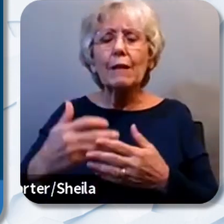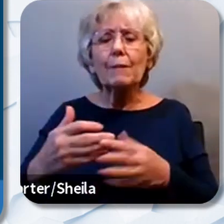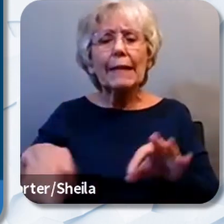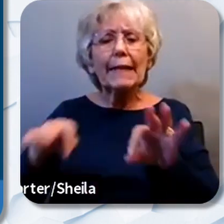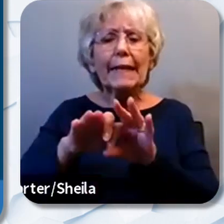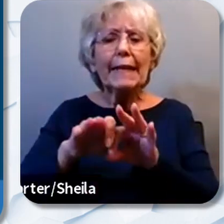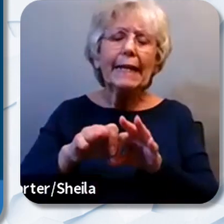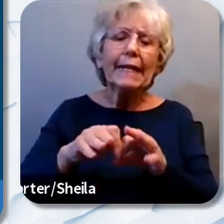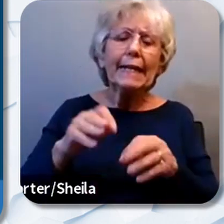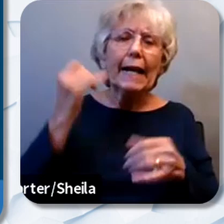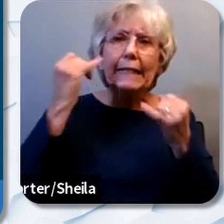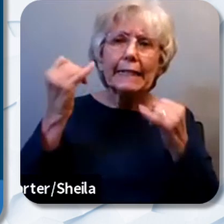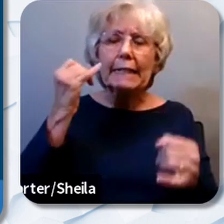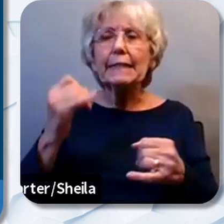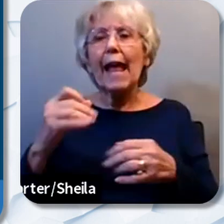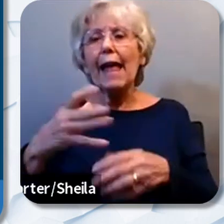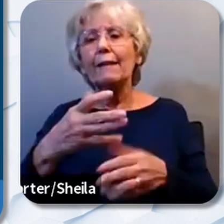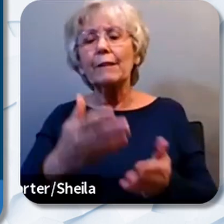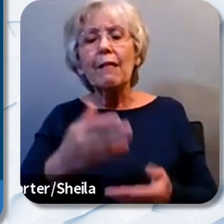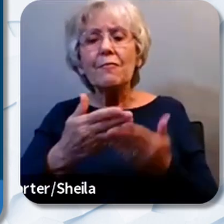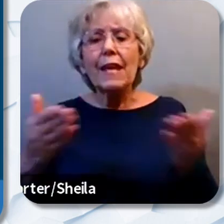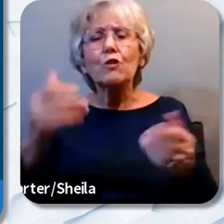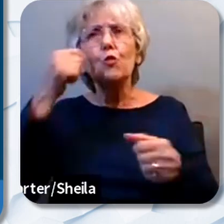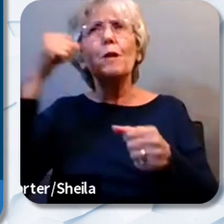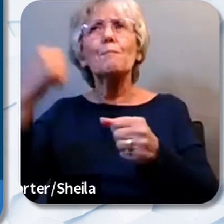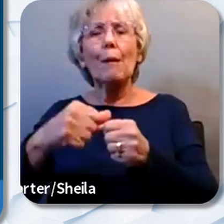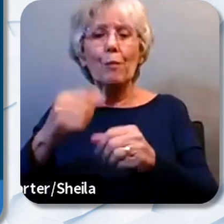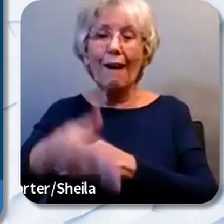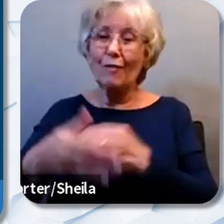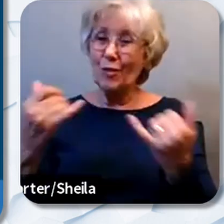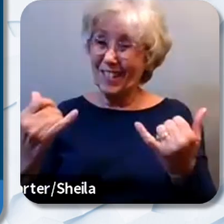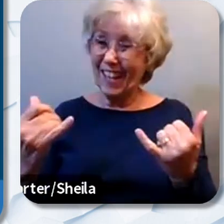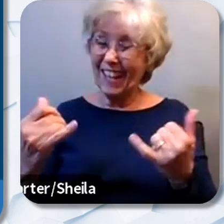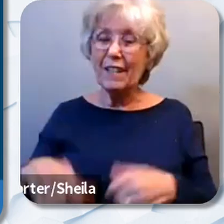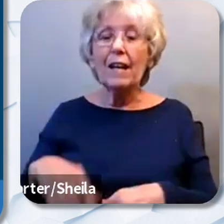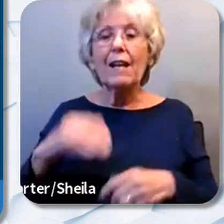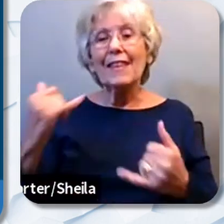takeaways for us today. This has been a very rich discussion Dr bryant so.